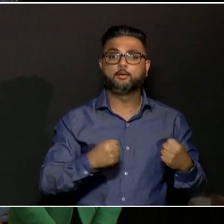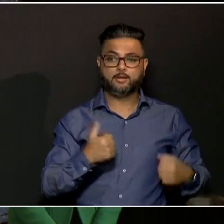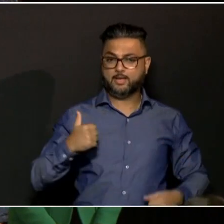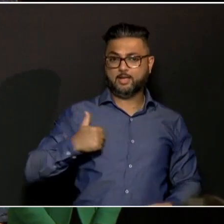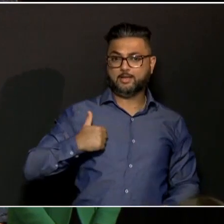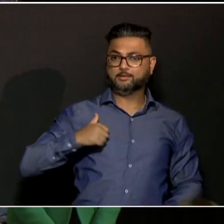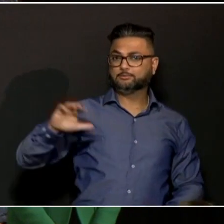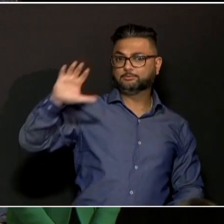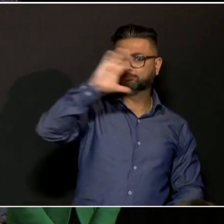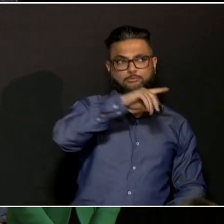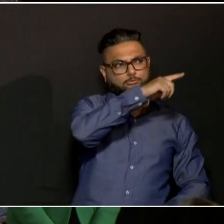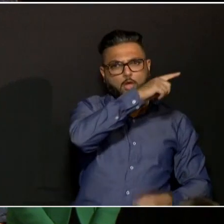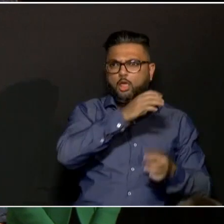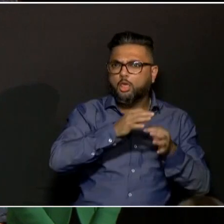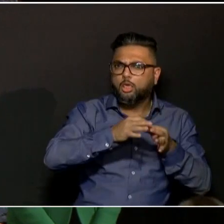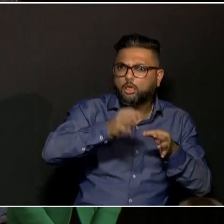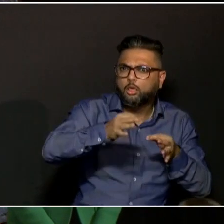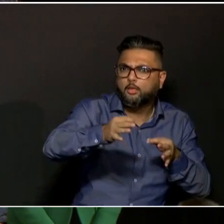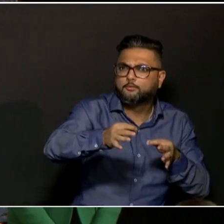but I want to tell you more and more